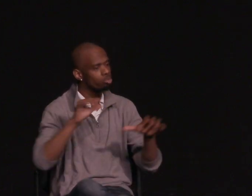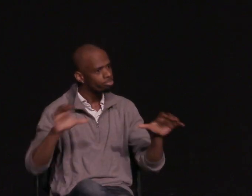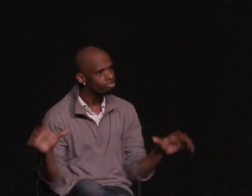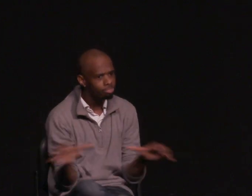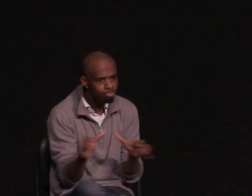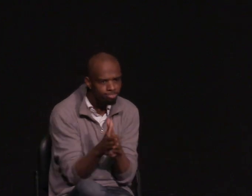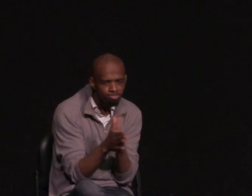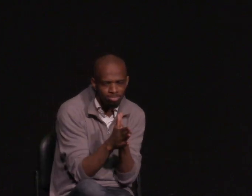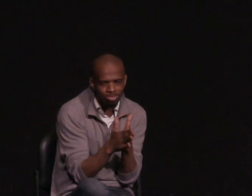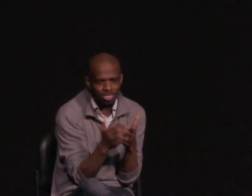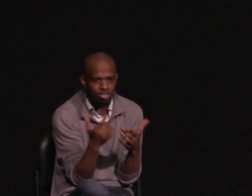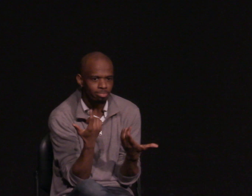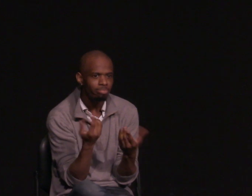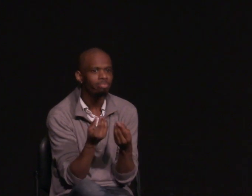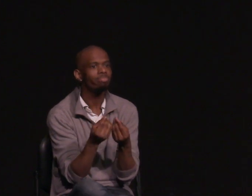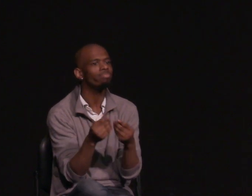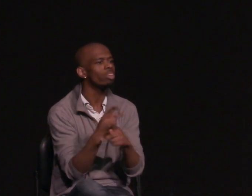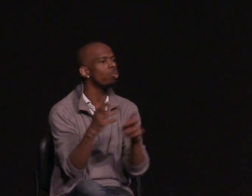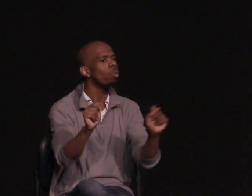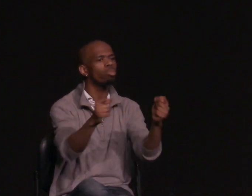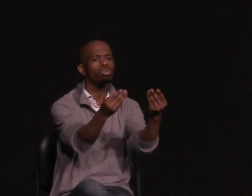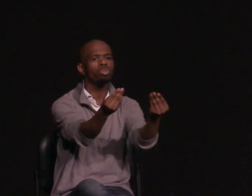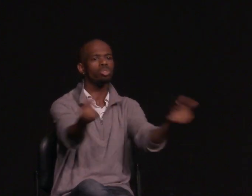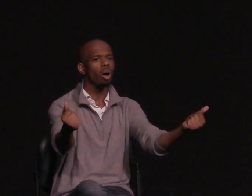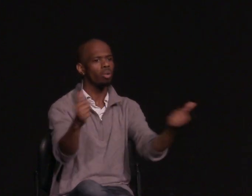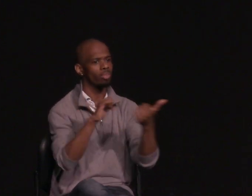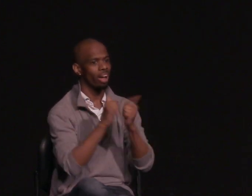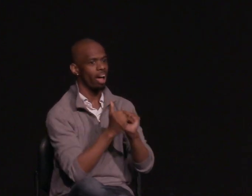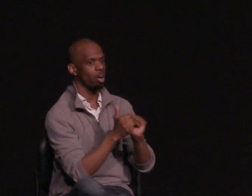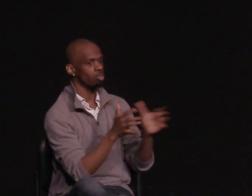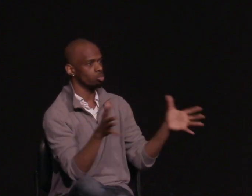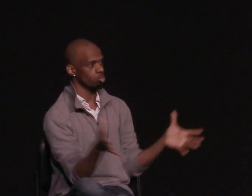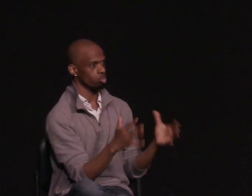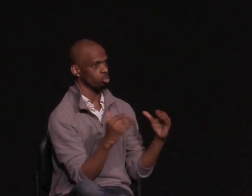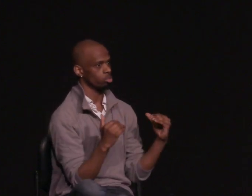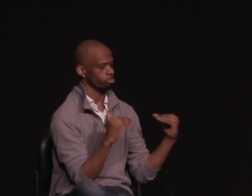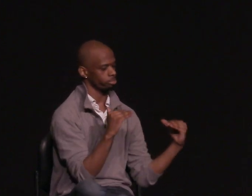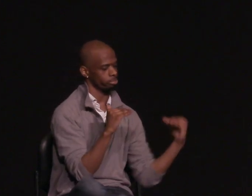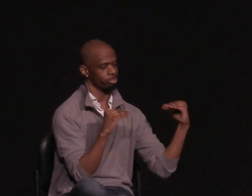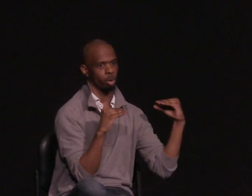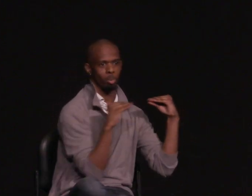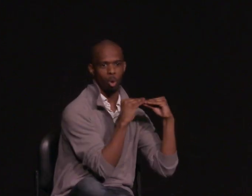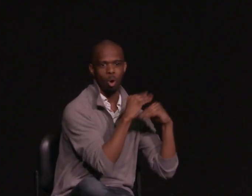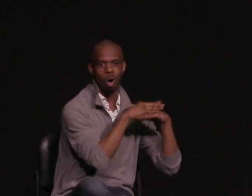injustice by the most impacted communities. I also noted that--noticed that there were a lot of educational